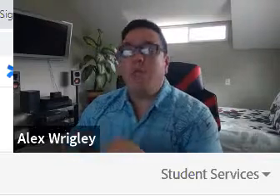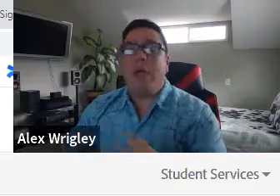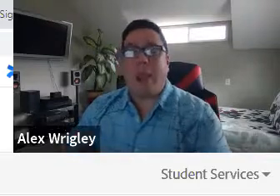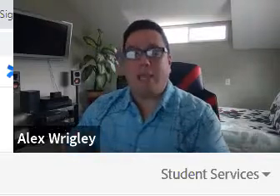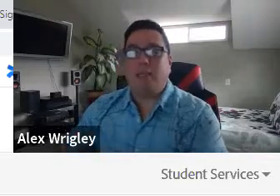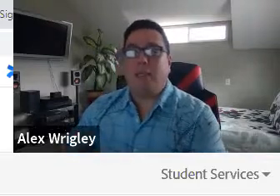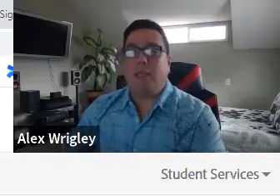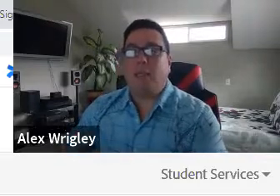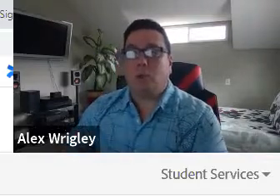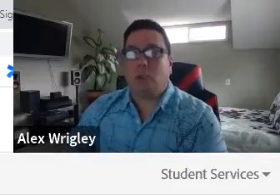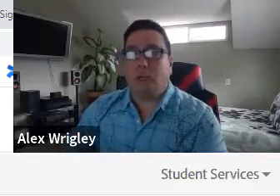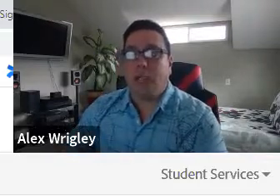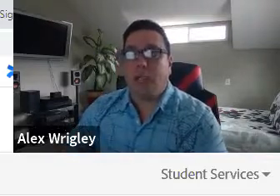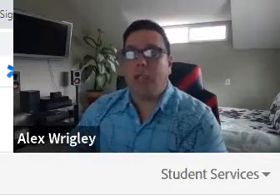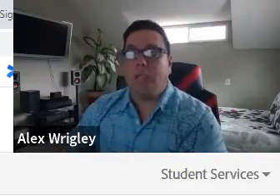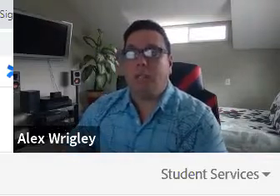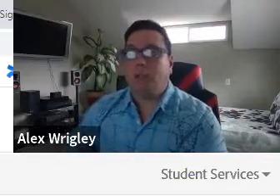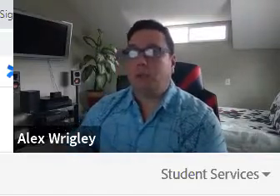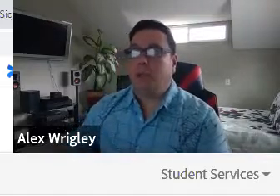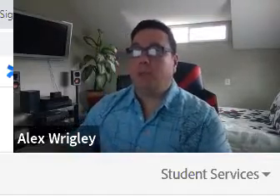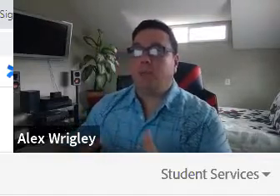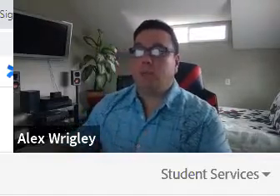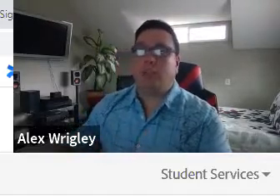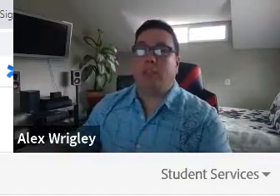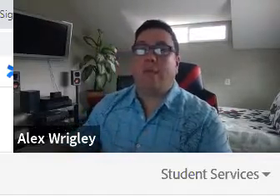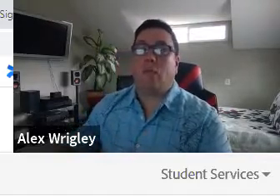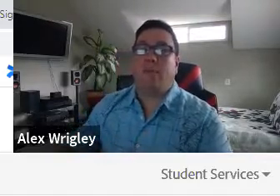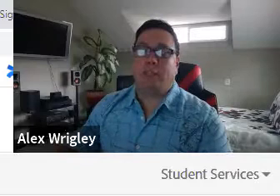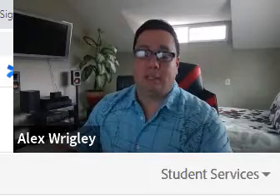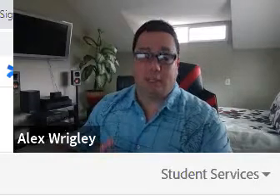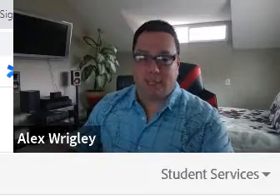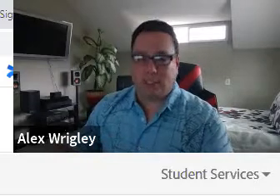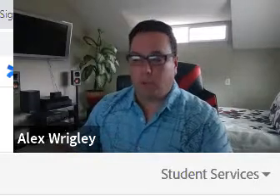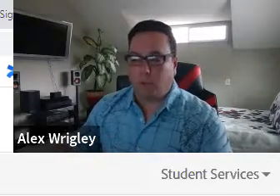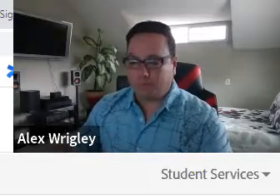that has to be created and made, you have to make sure that that form is is accessible